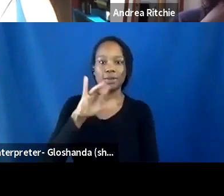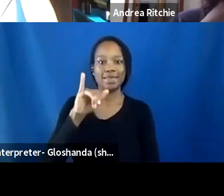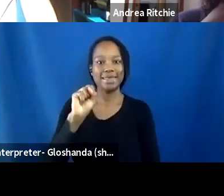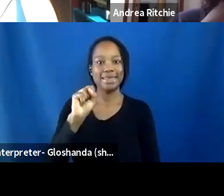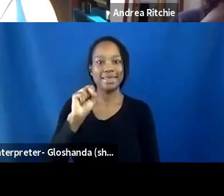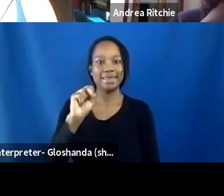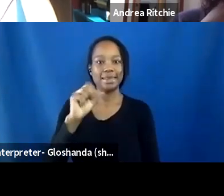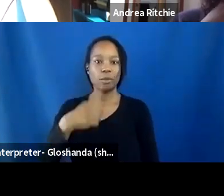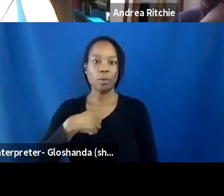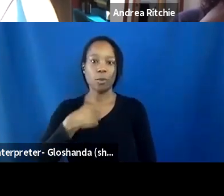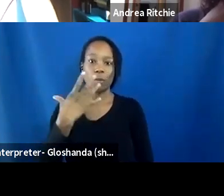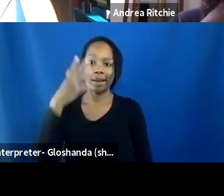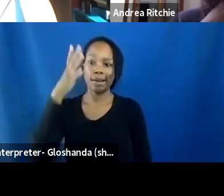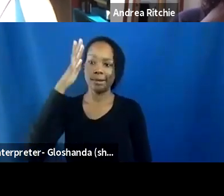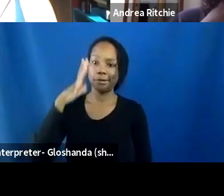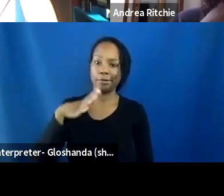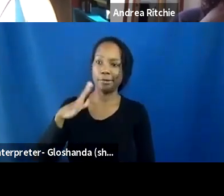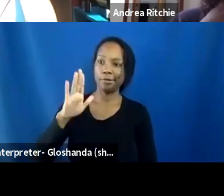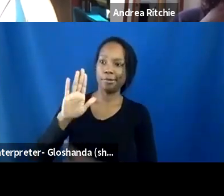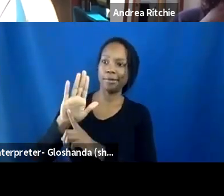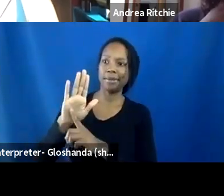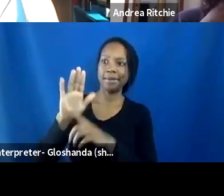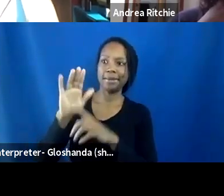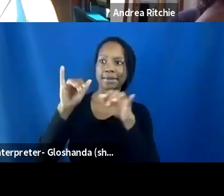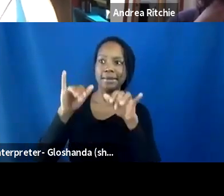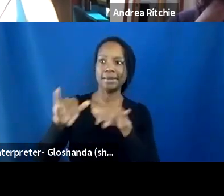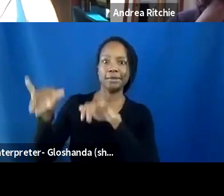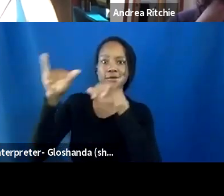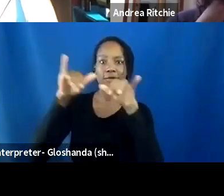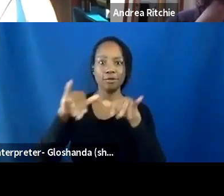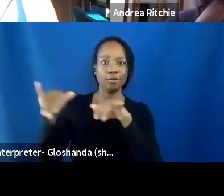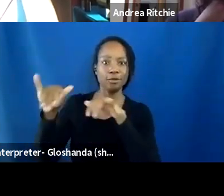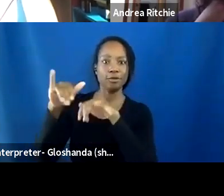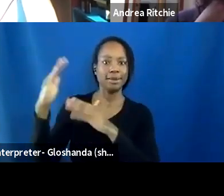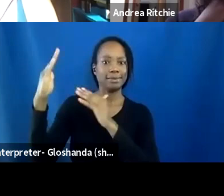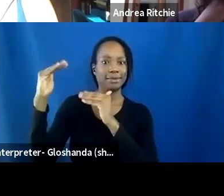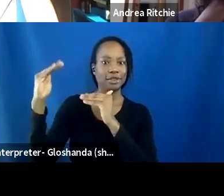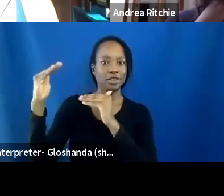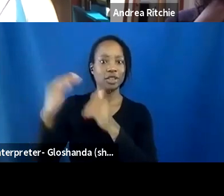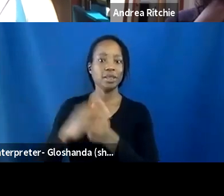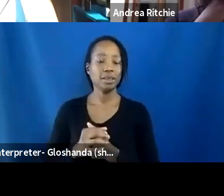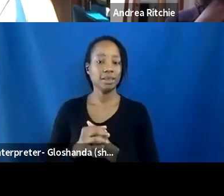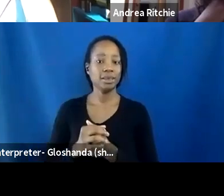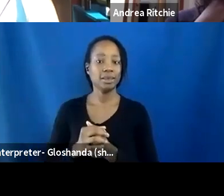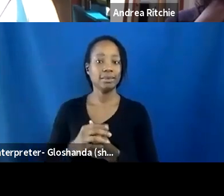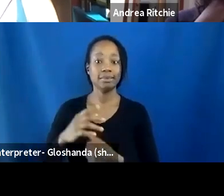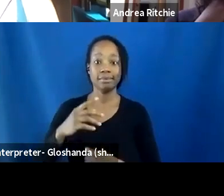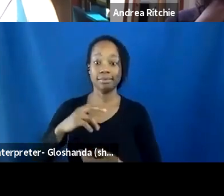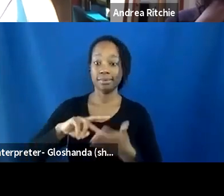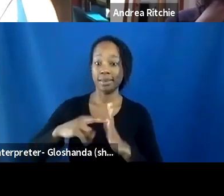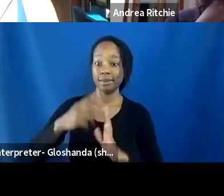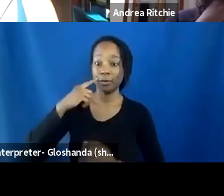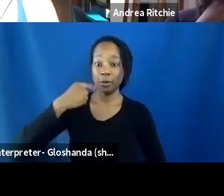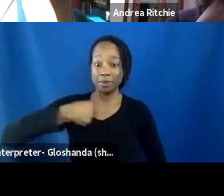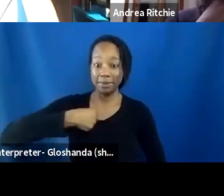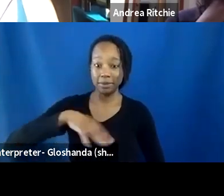And in order for me to find my own wellness and my own way of being in this world